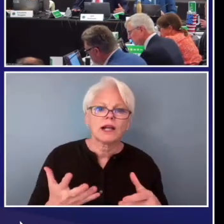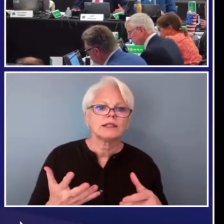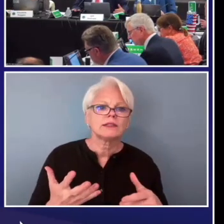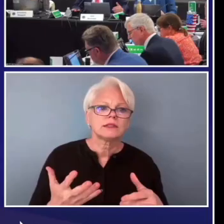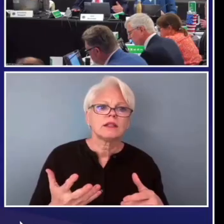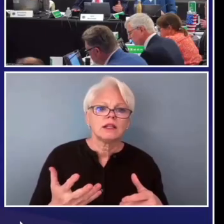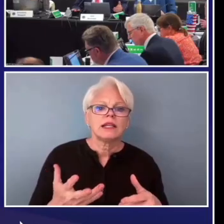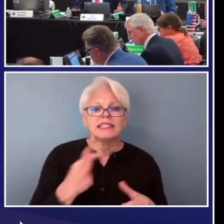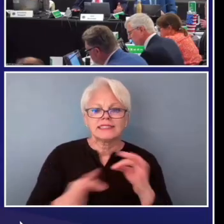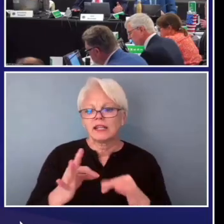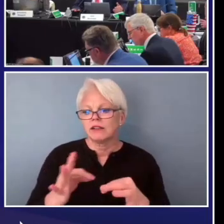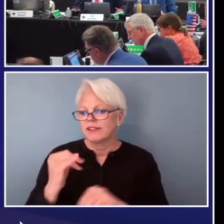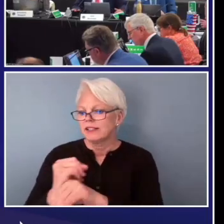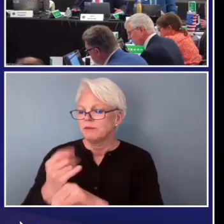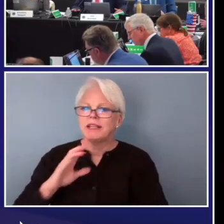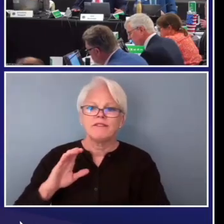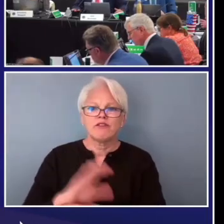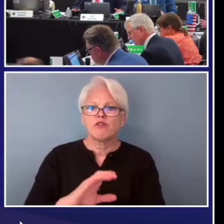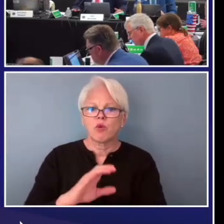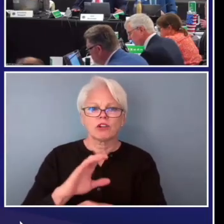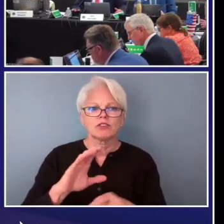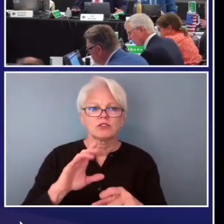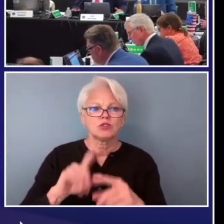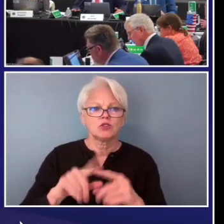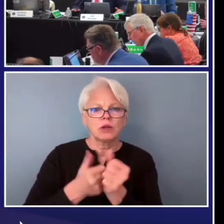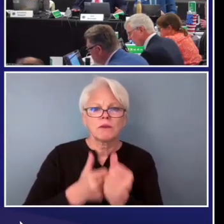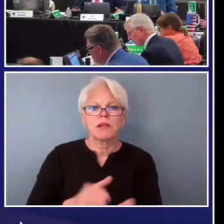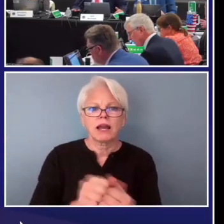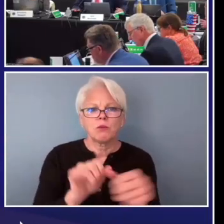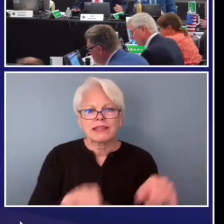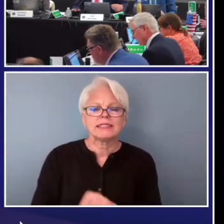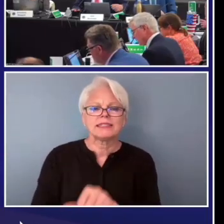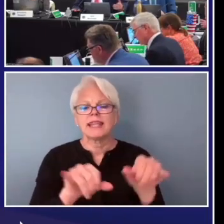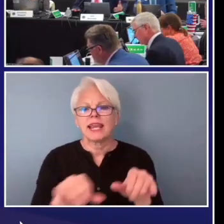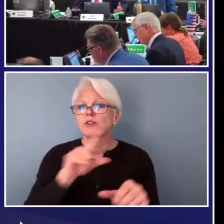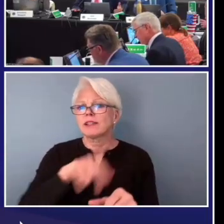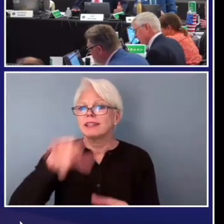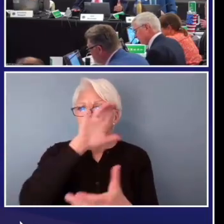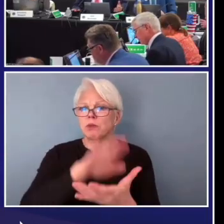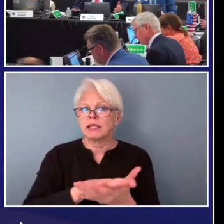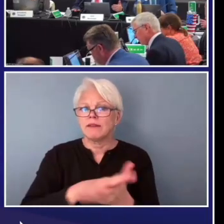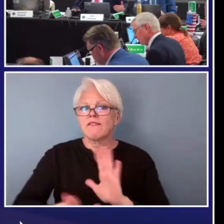be forced into uh, complying with the standard, which they believe violates state law, this would,